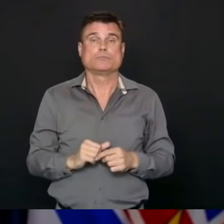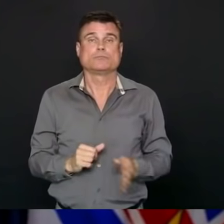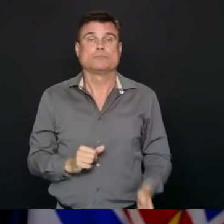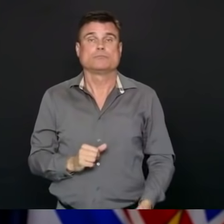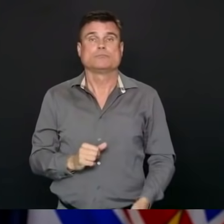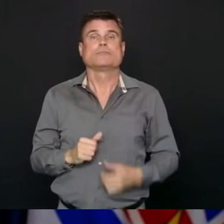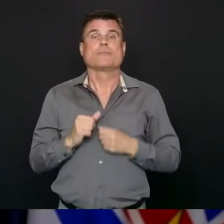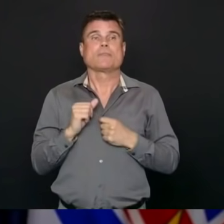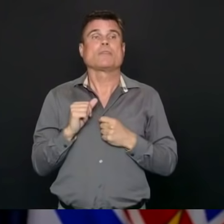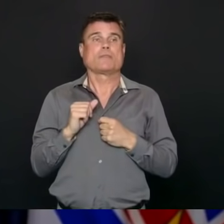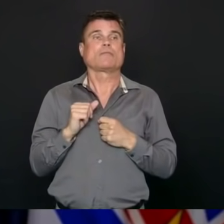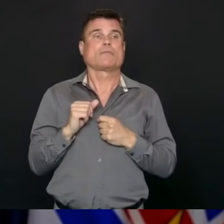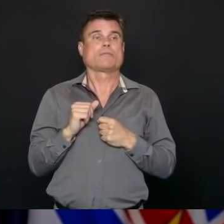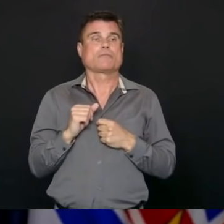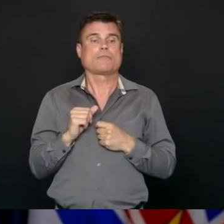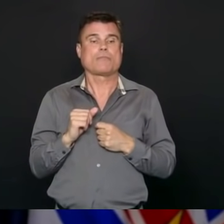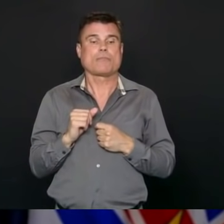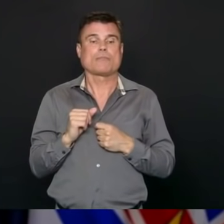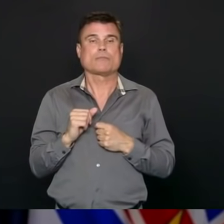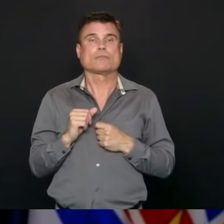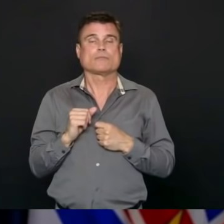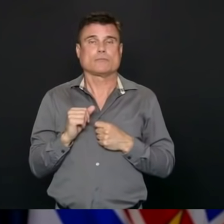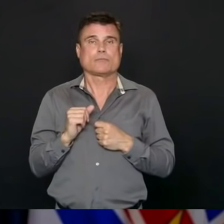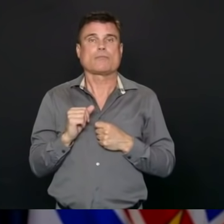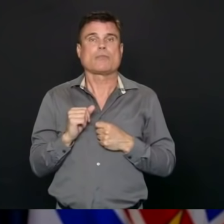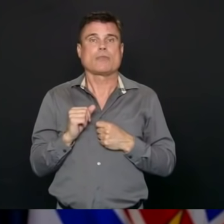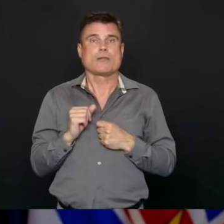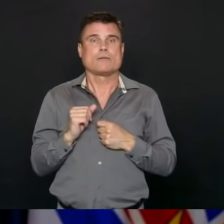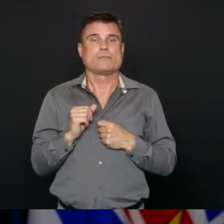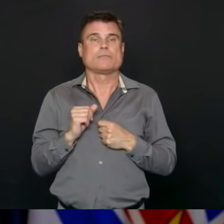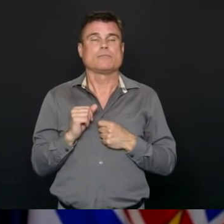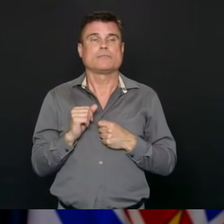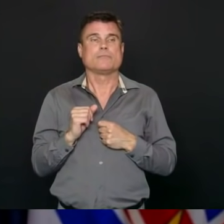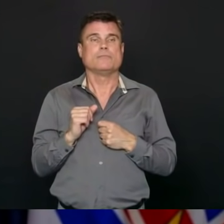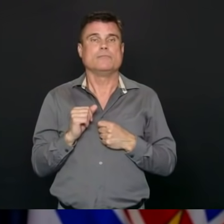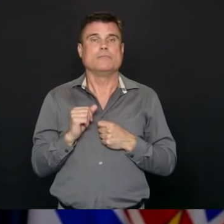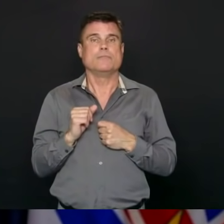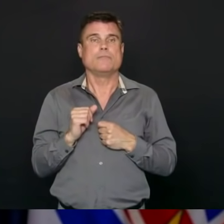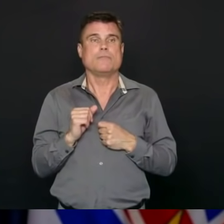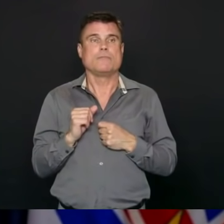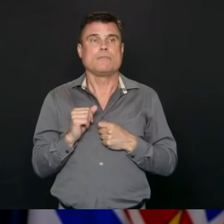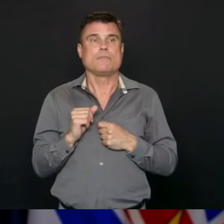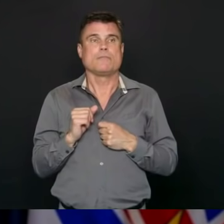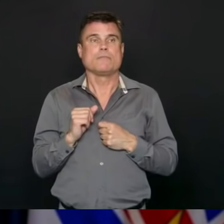I also want to give you a second update on the single site proposal.